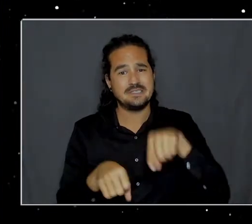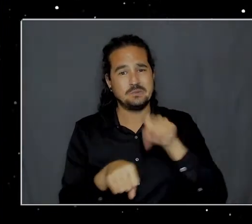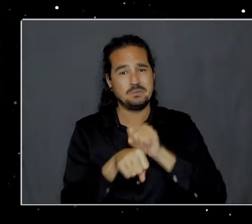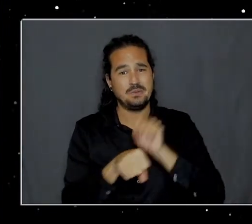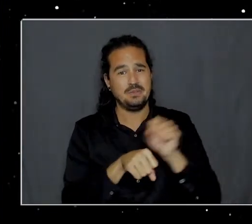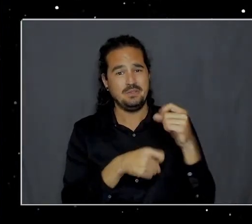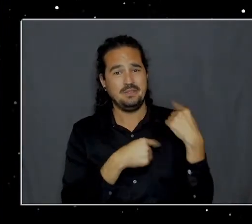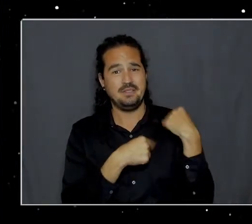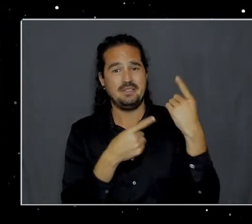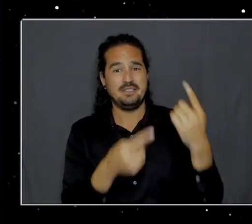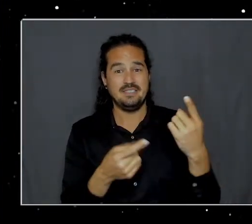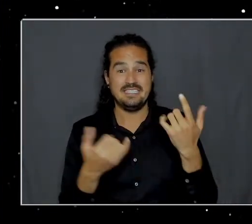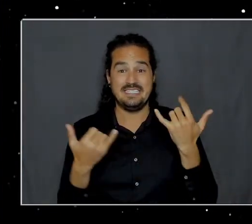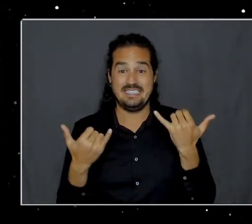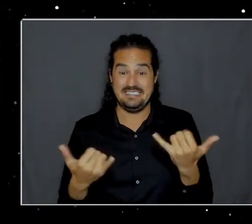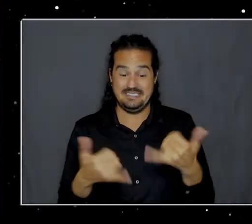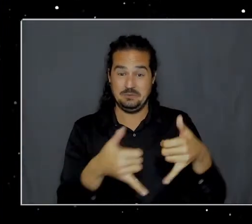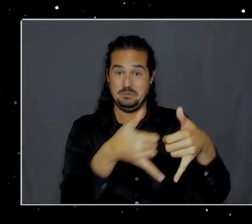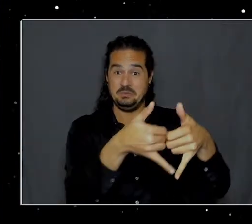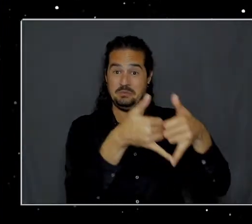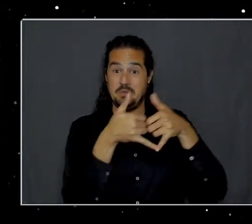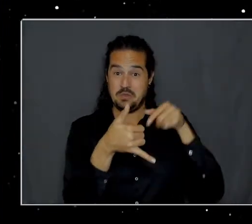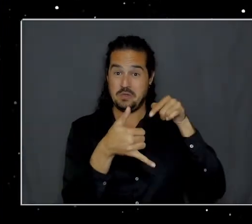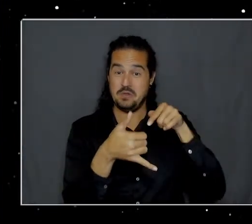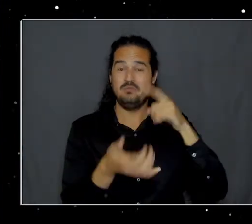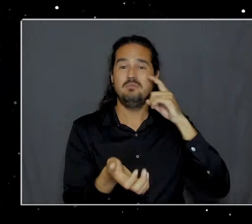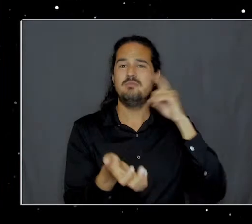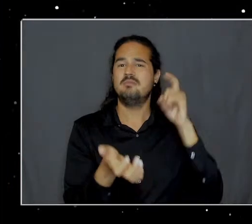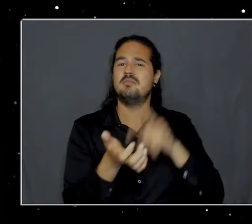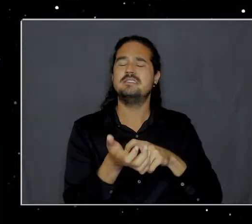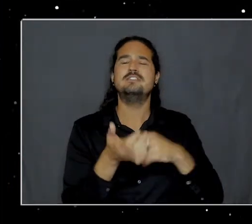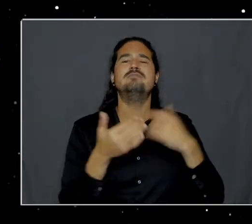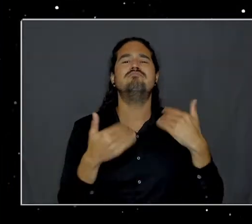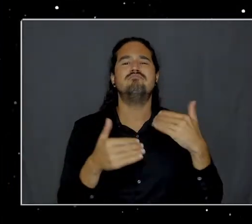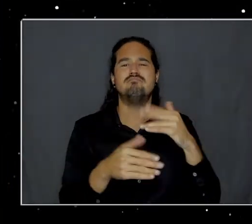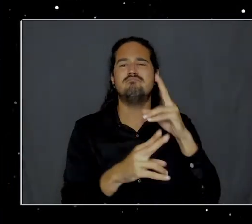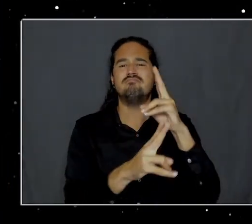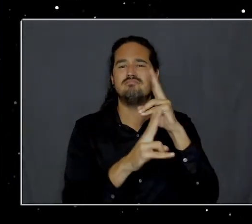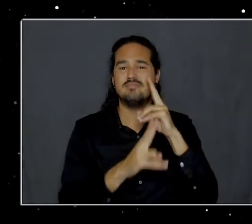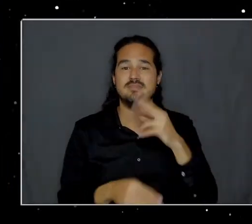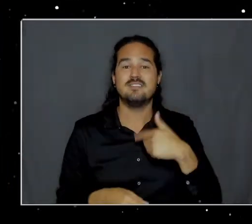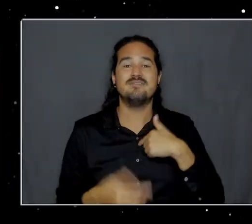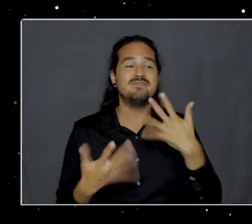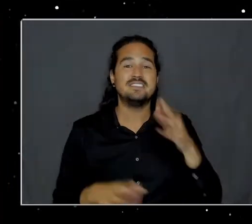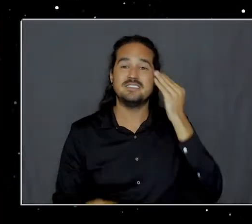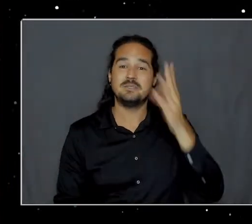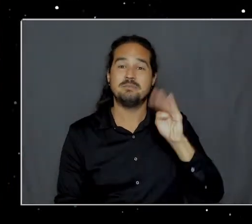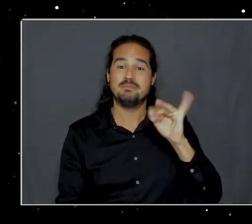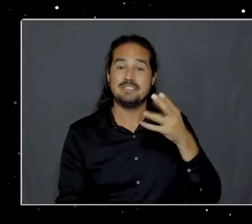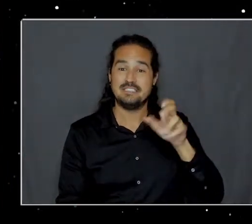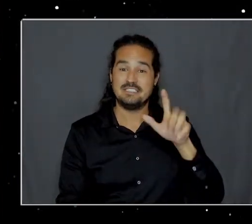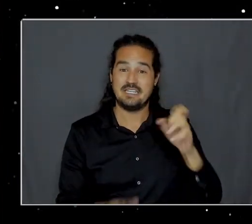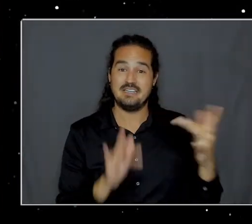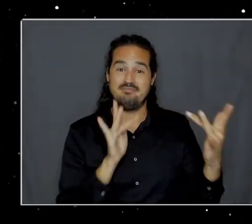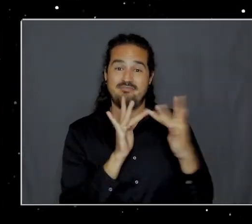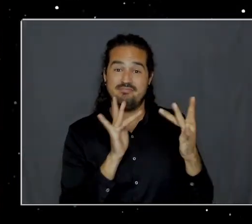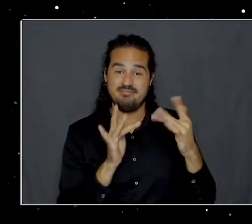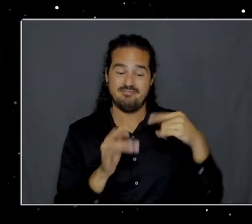DOUGLAS AWARD RECOGNIZES. AS I SAID TO MICHELE STORMS, WHEN SHE FIRST CONTACTED ME